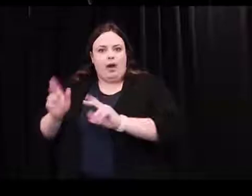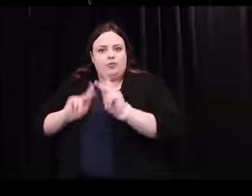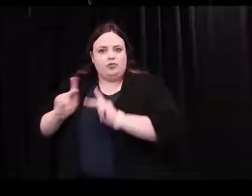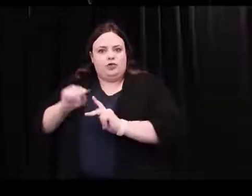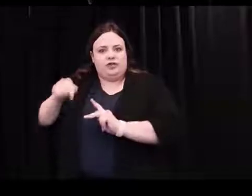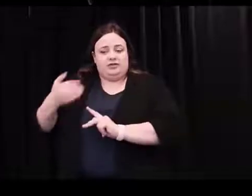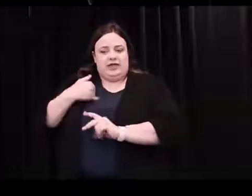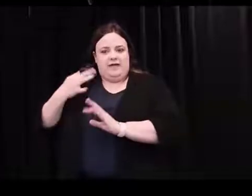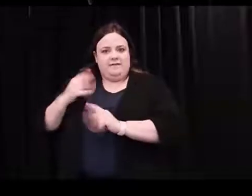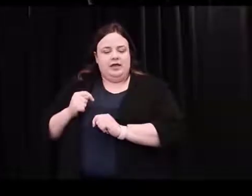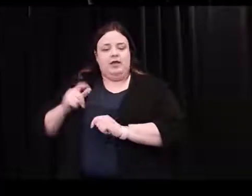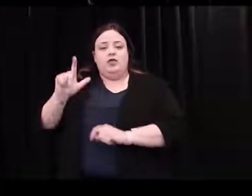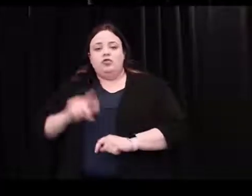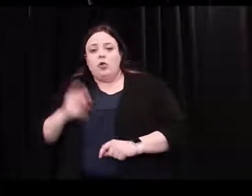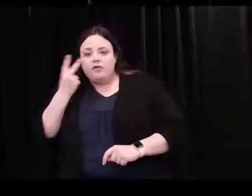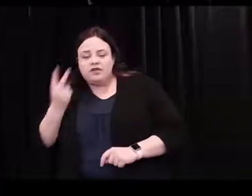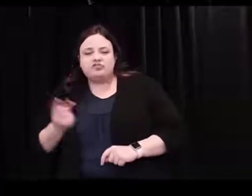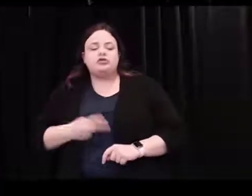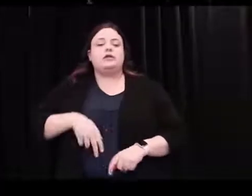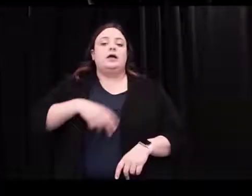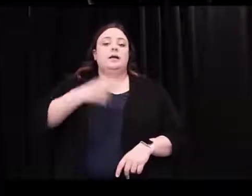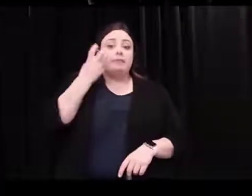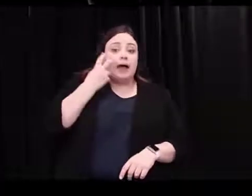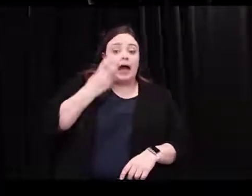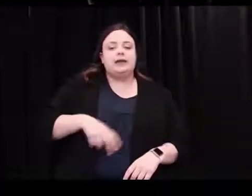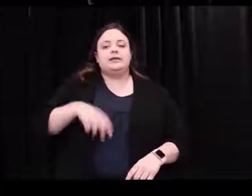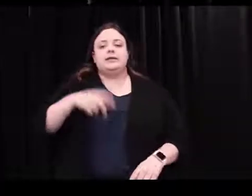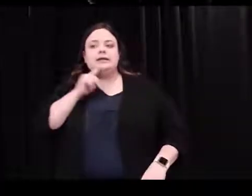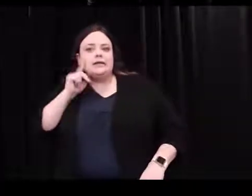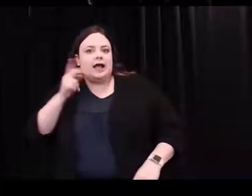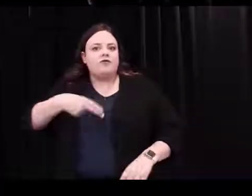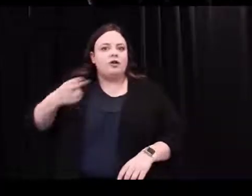low vision, blind, deaf and hard of fearing, mobility impaired, cognitively impaired,